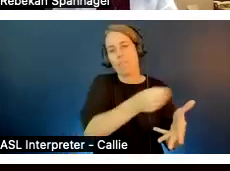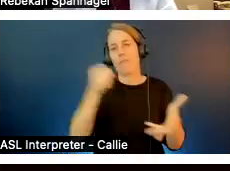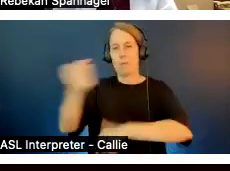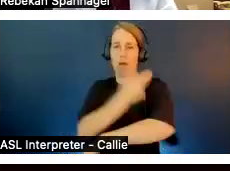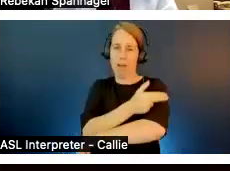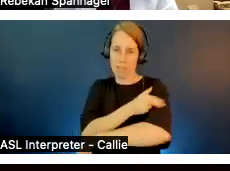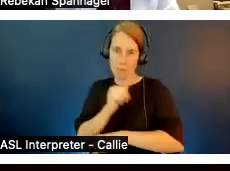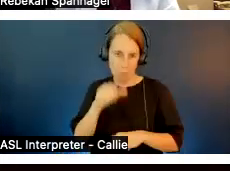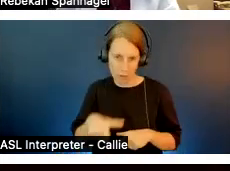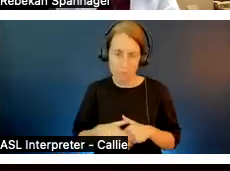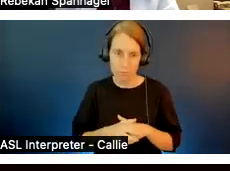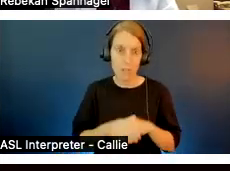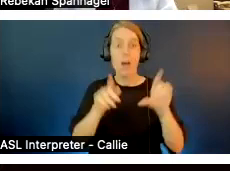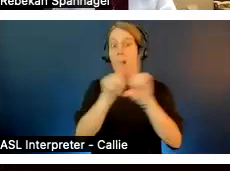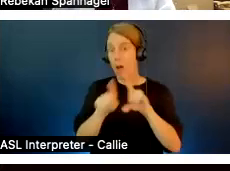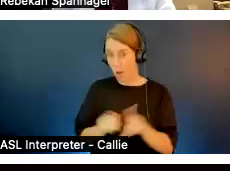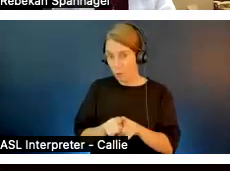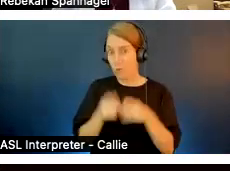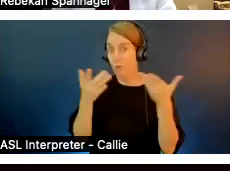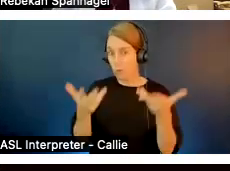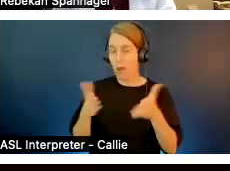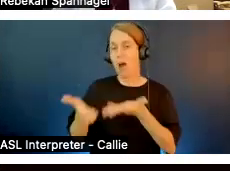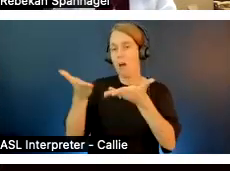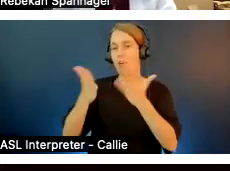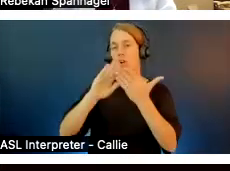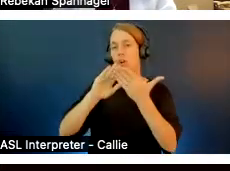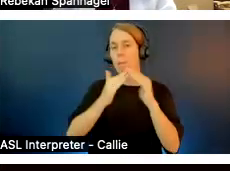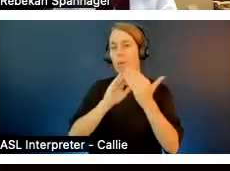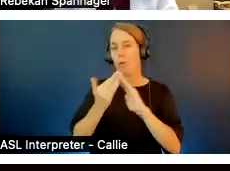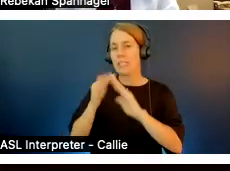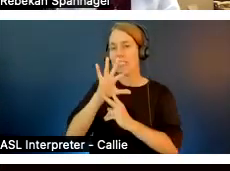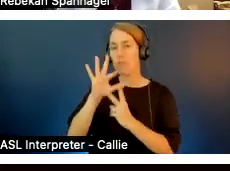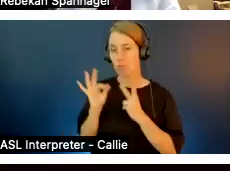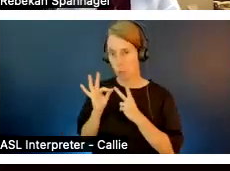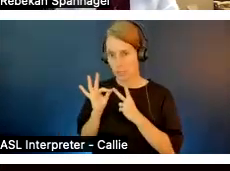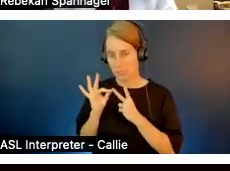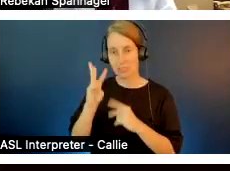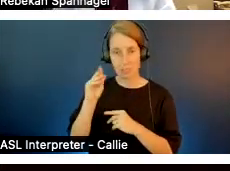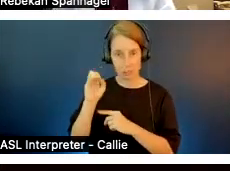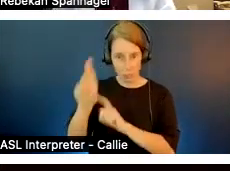choices waiver which is designed to help people with physical disabilities and who may be aged